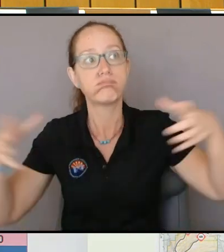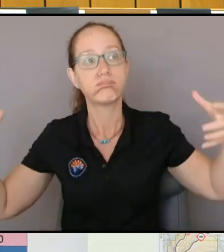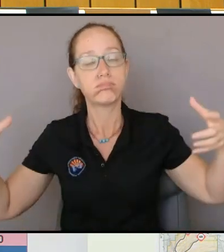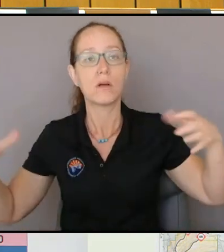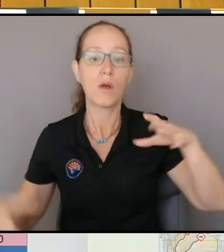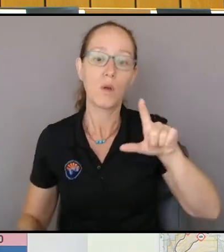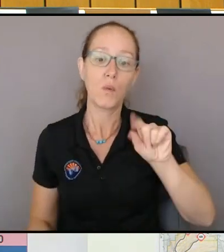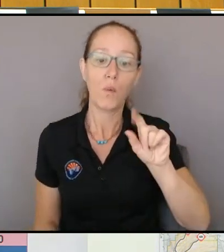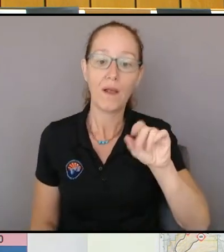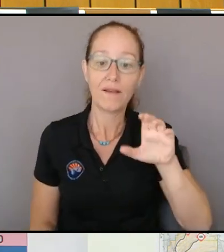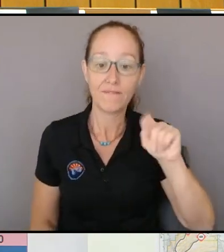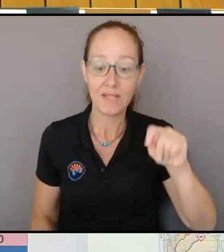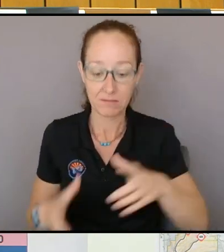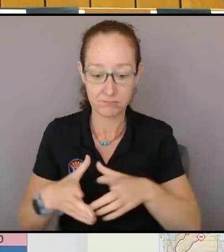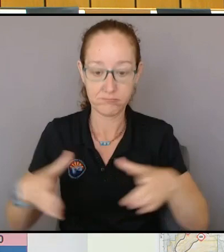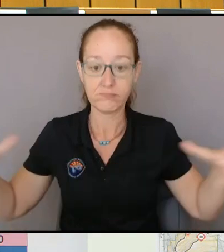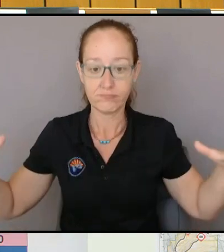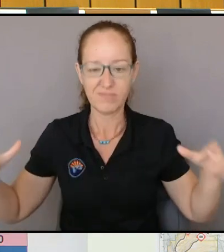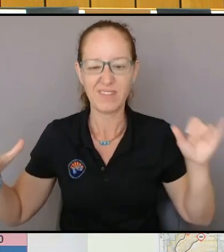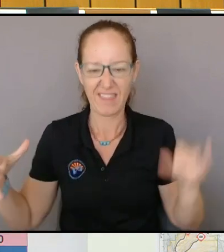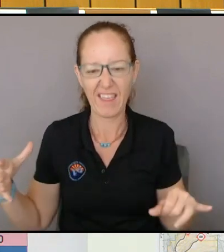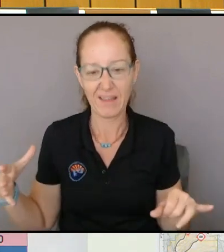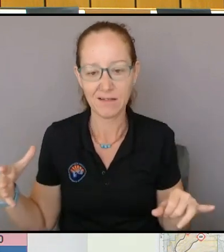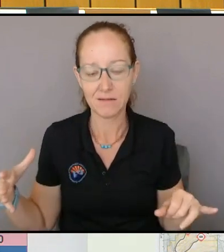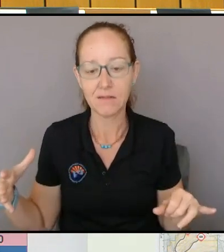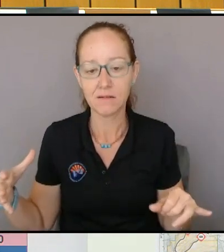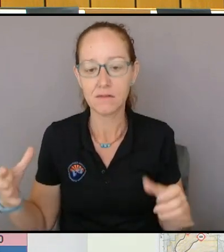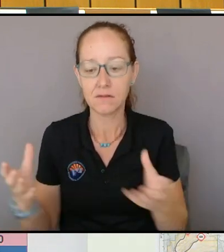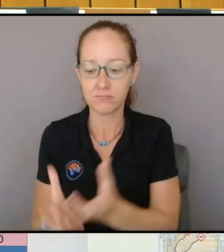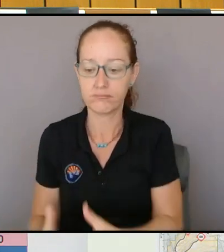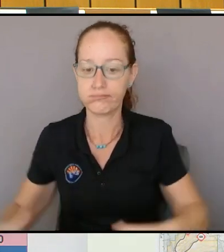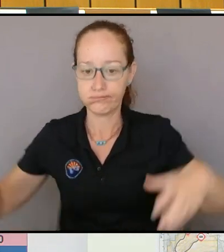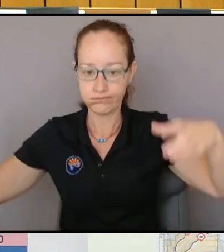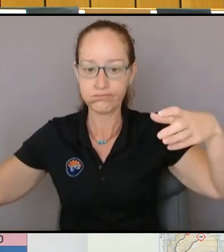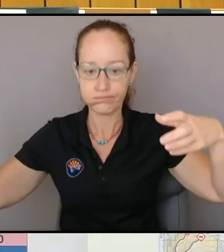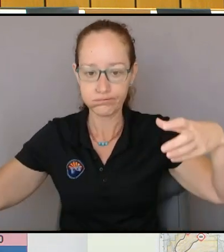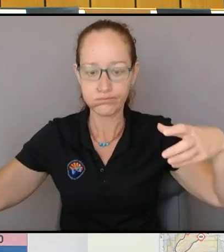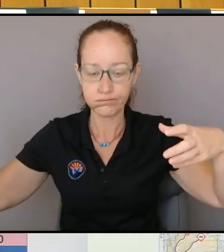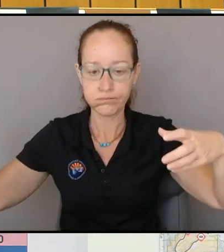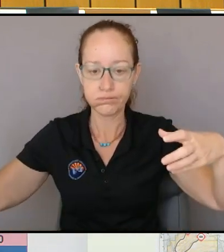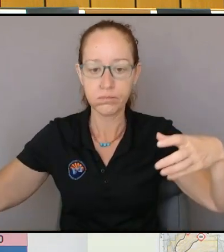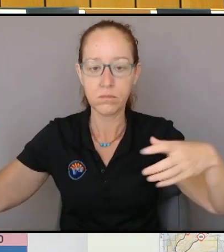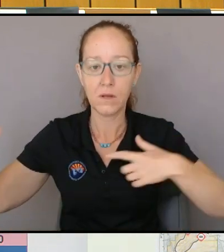the pumps that are used for snow making to fill that. And what that'll do is: allow us to protect everything along that